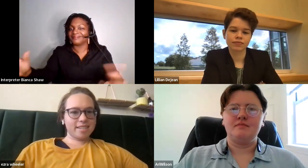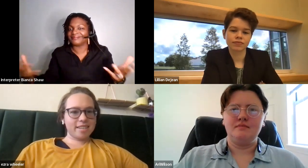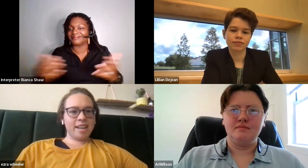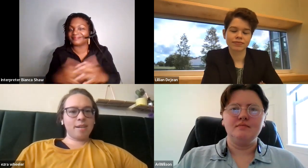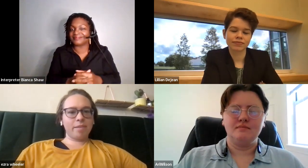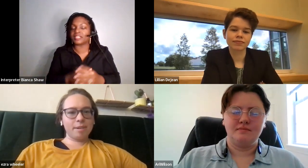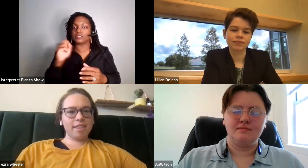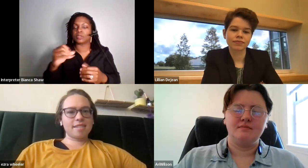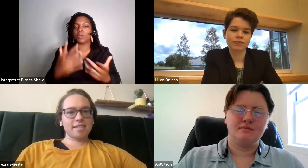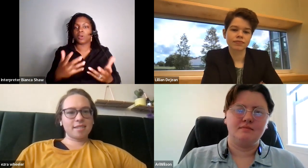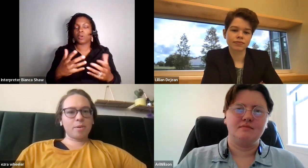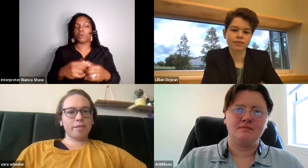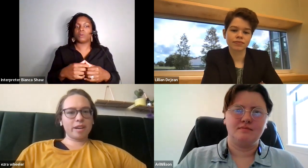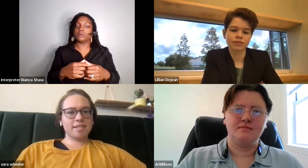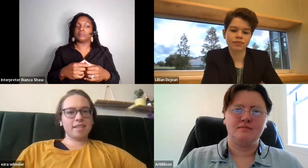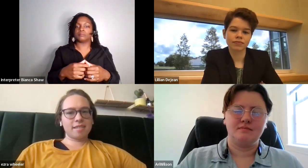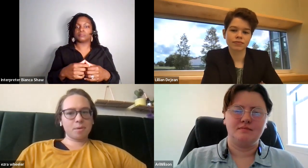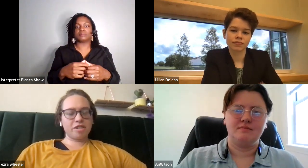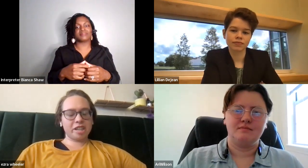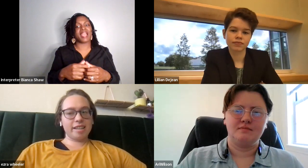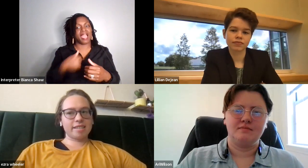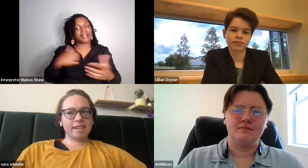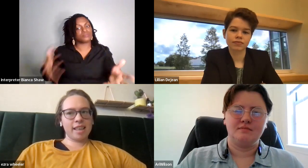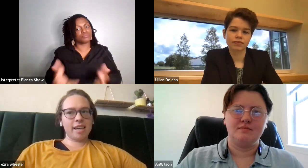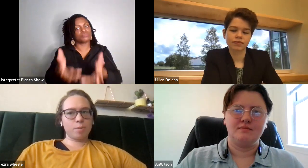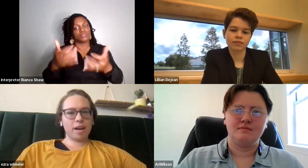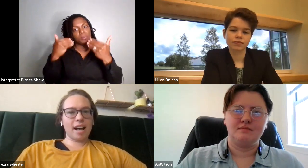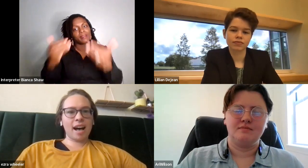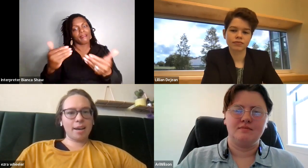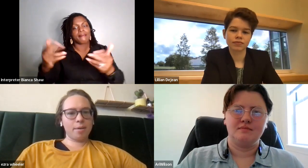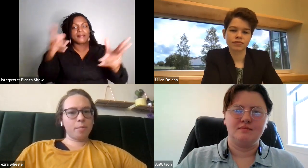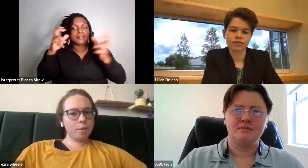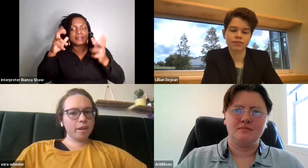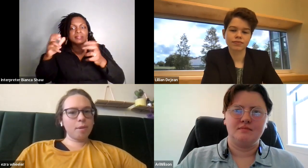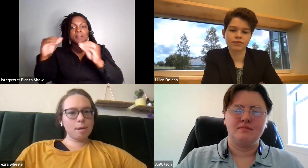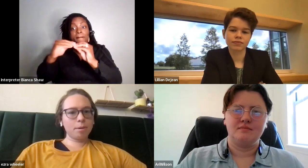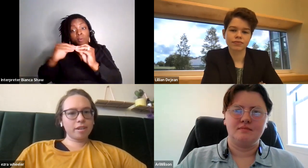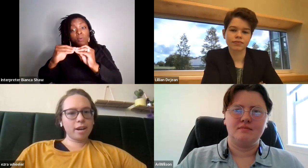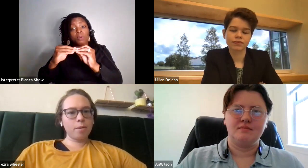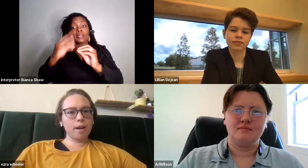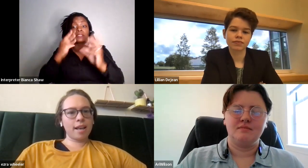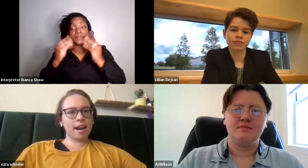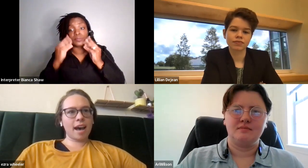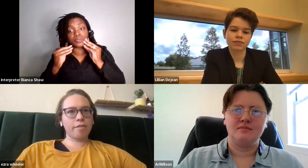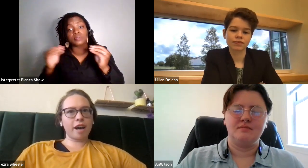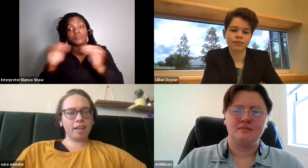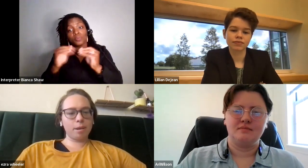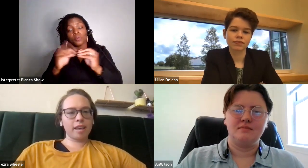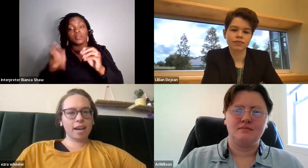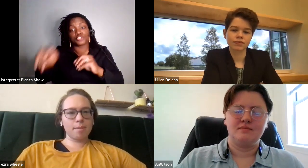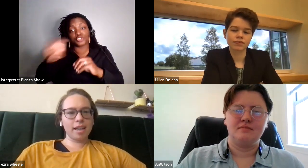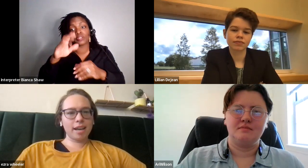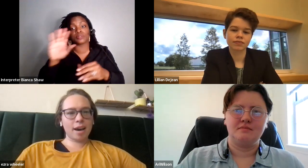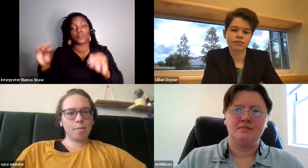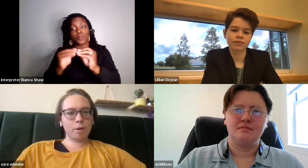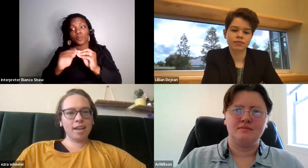Let me listen to some more voices, and some more journeys, I think, is what I would really want people to know, and how valuable that can be, and how important.